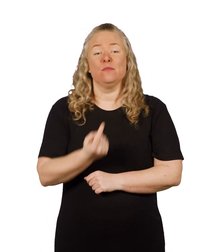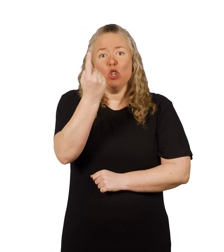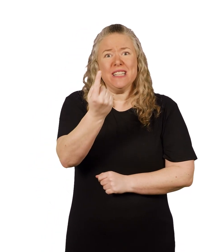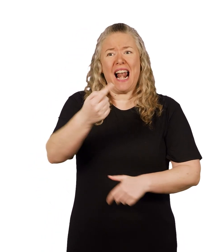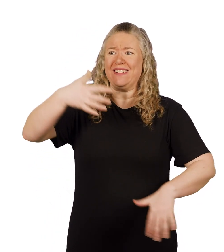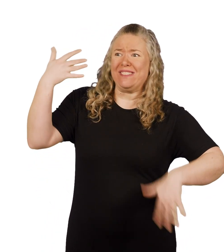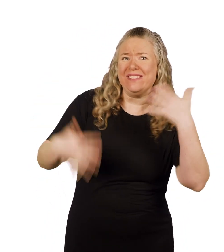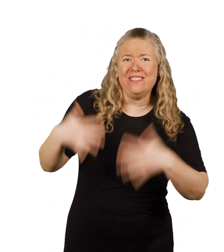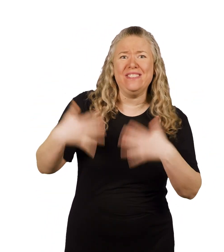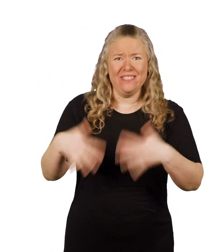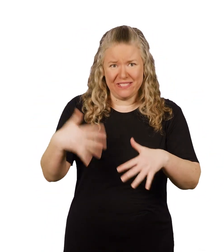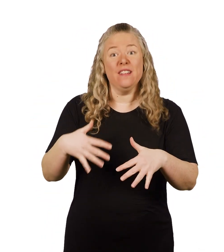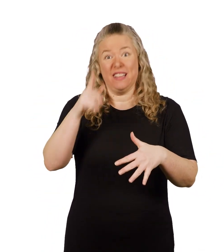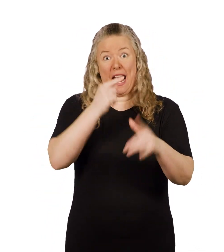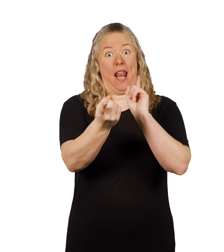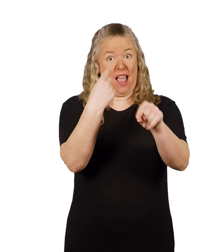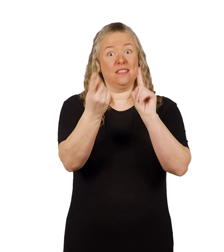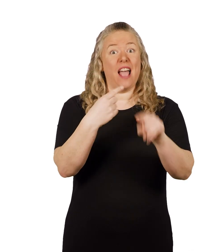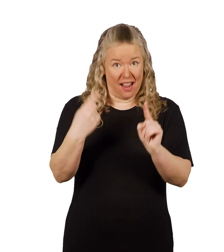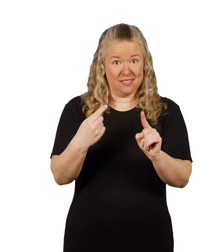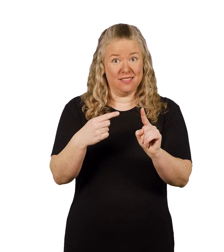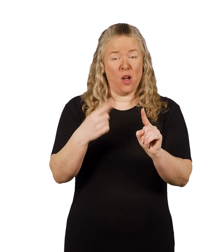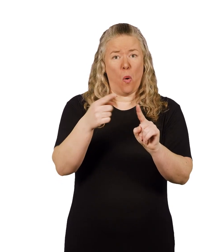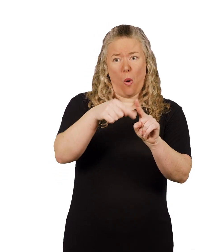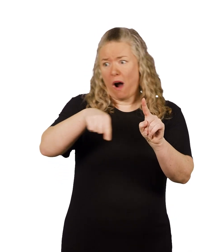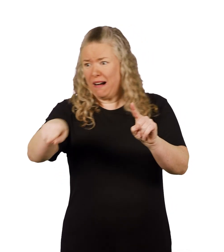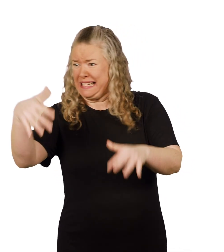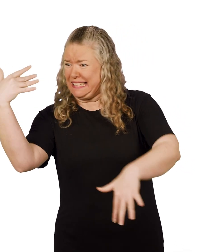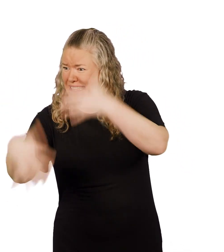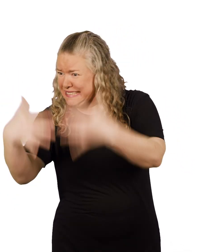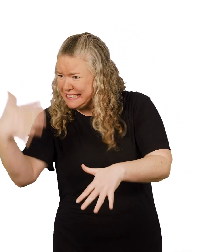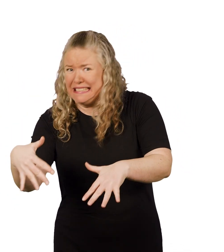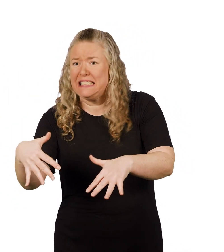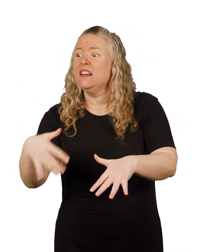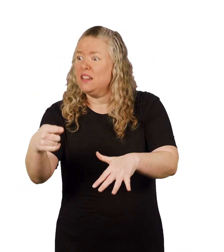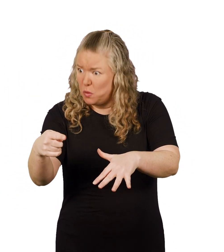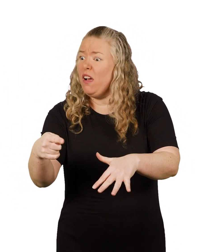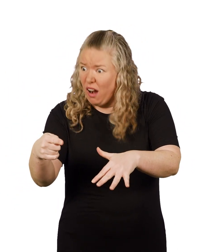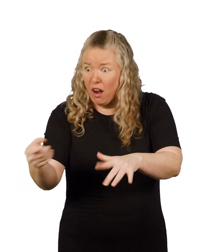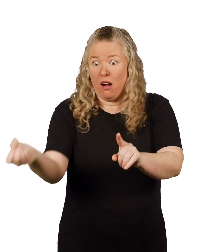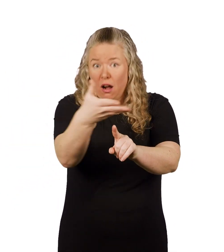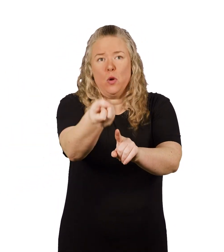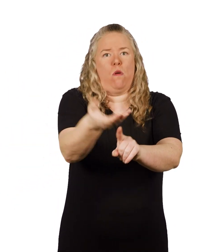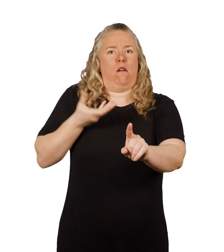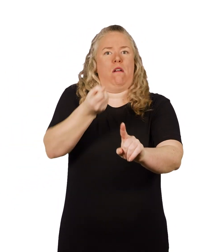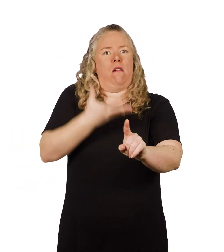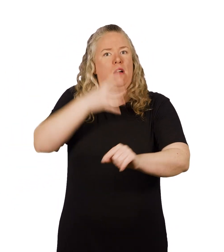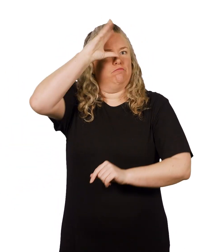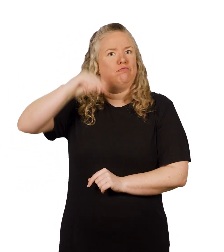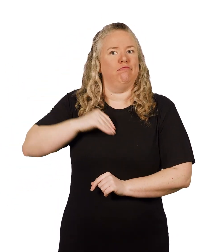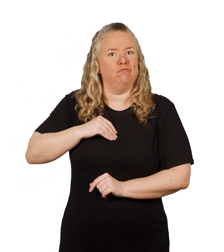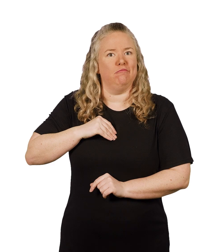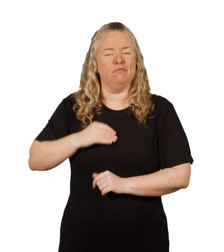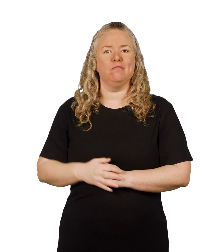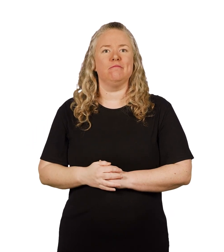You can answer the questions yourself or on behalf of someone else.